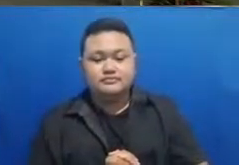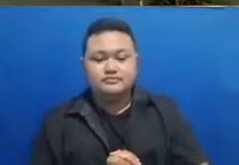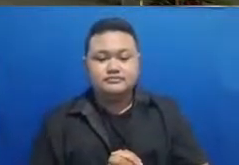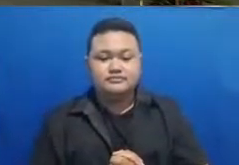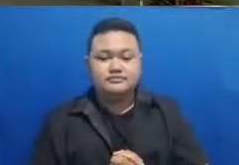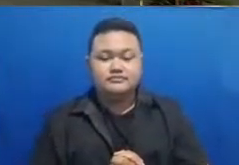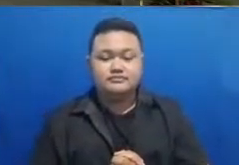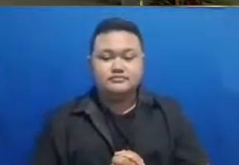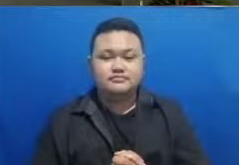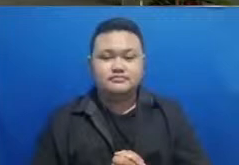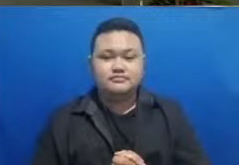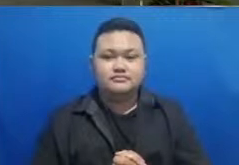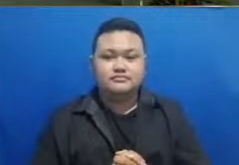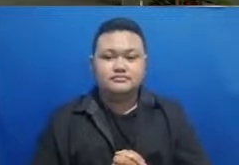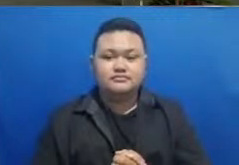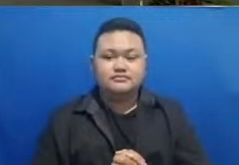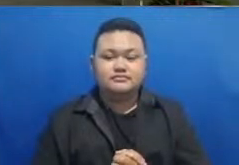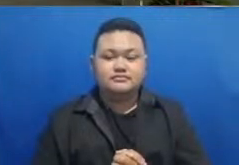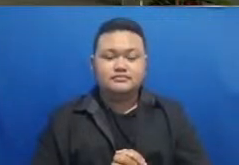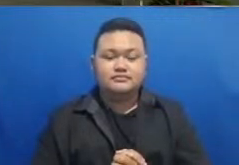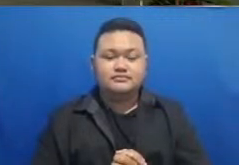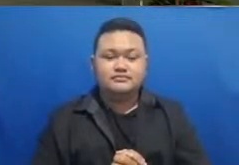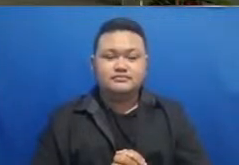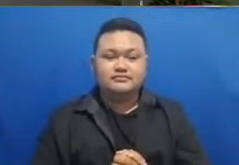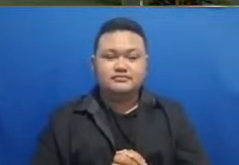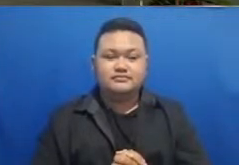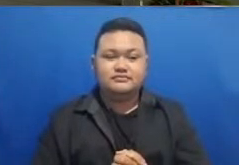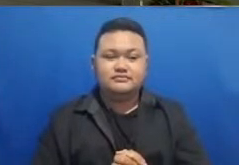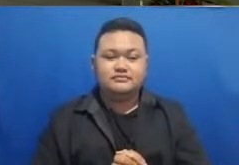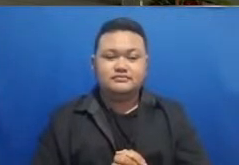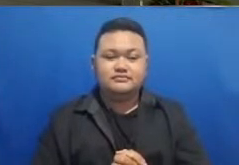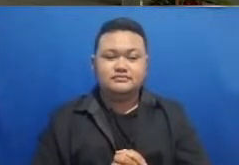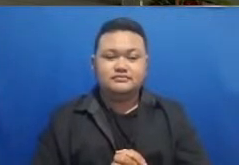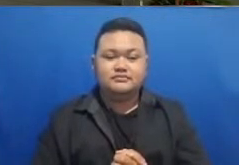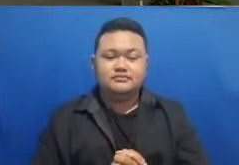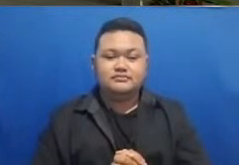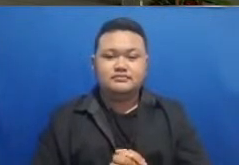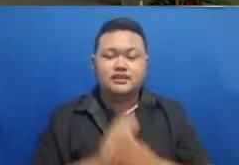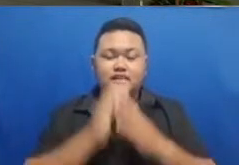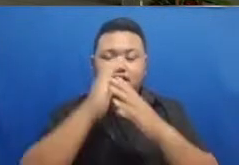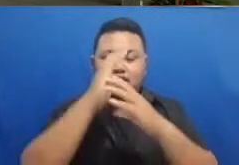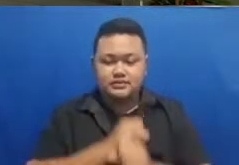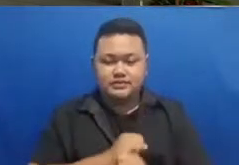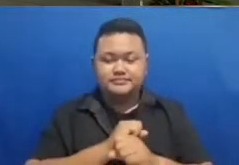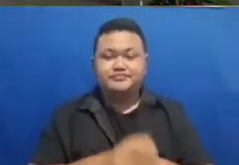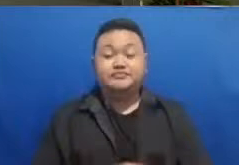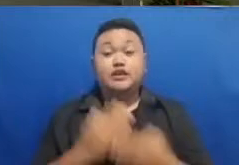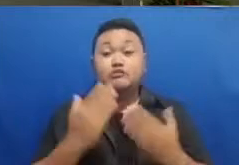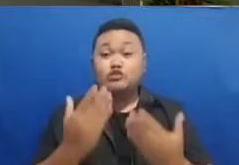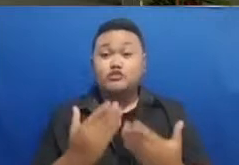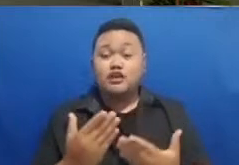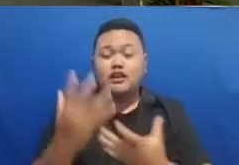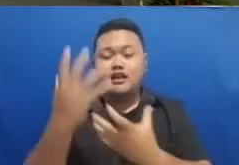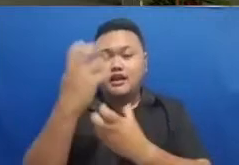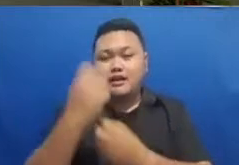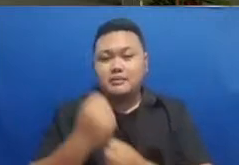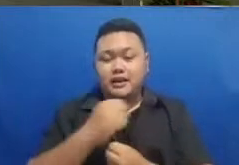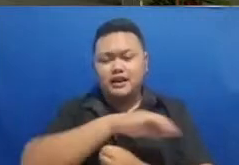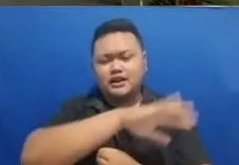Indonesia Hi Amin yes Robbal Worlds may hope and our smart granted and given